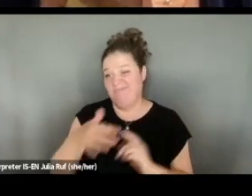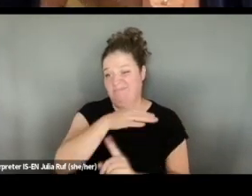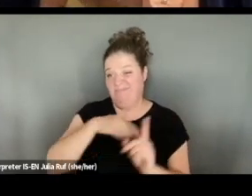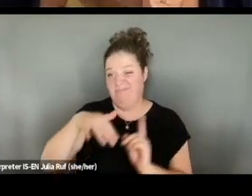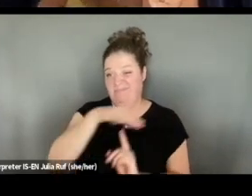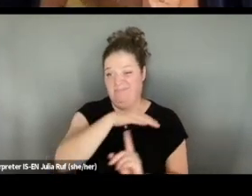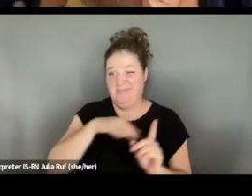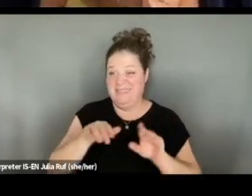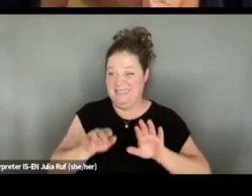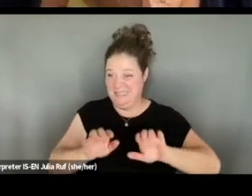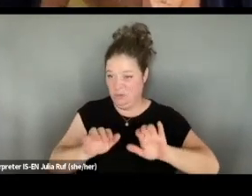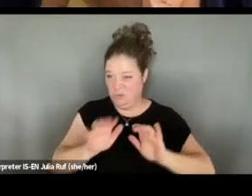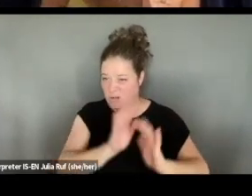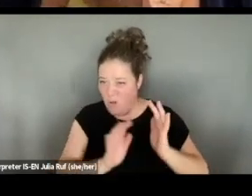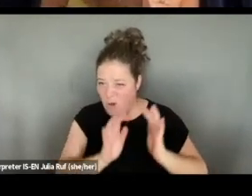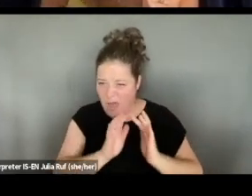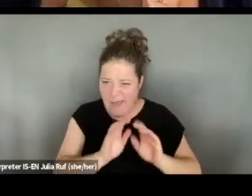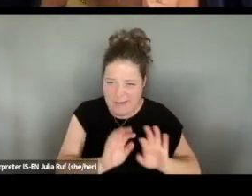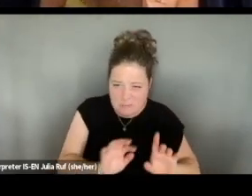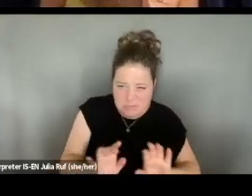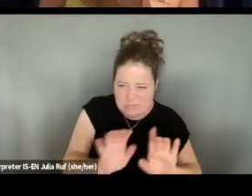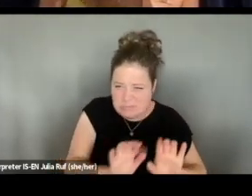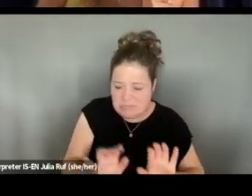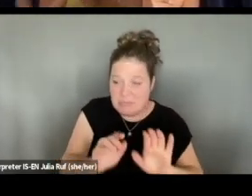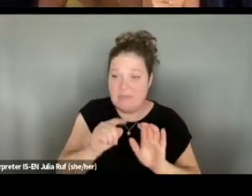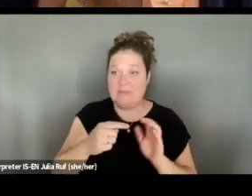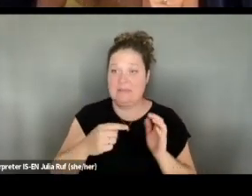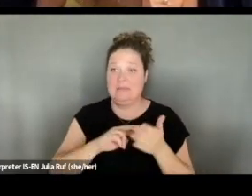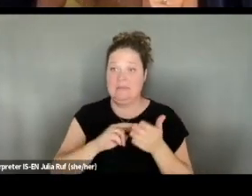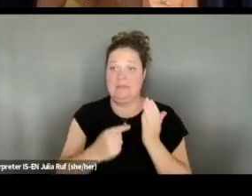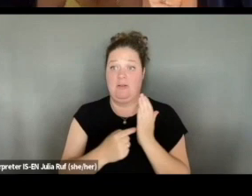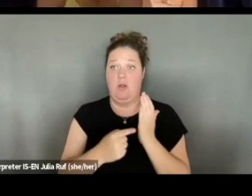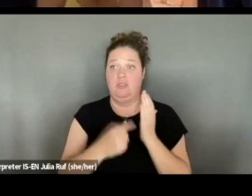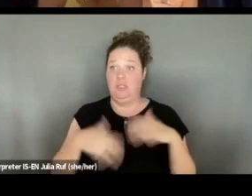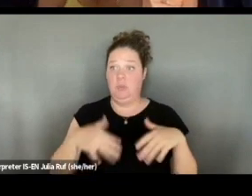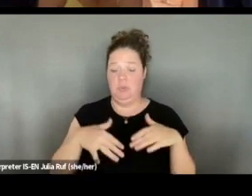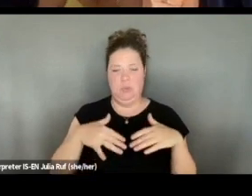and that is also a sector where everything moves really fast and